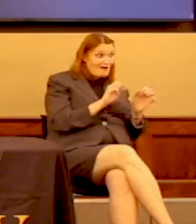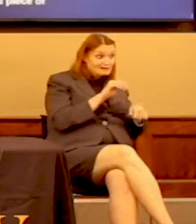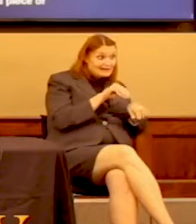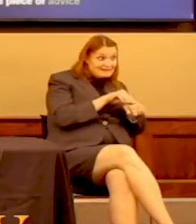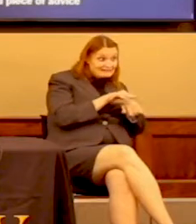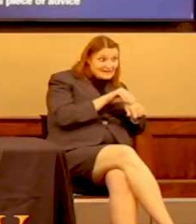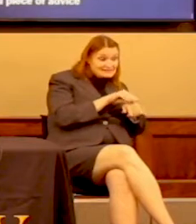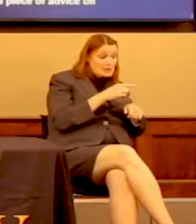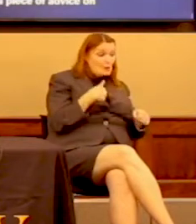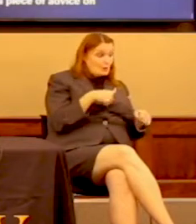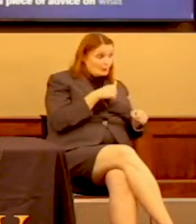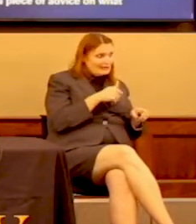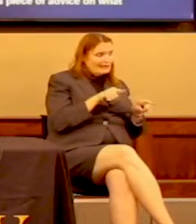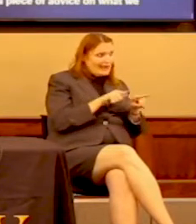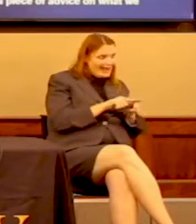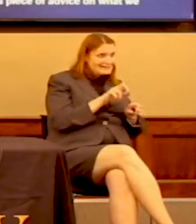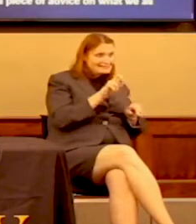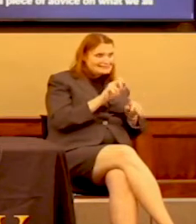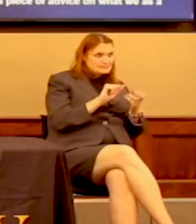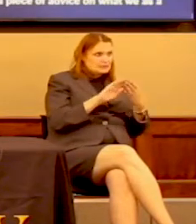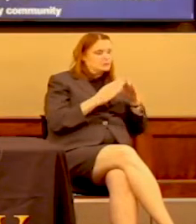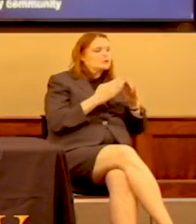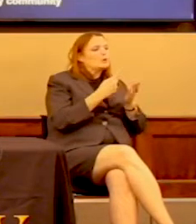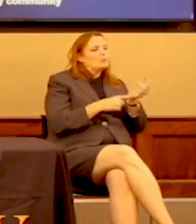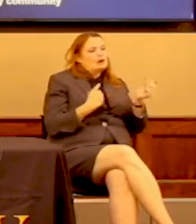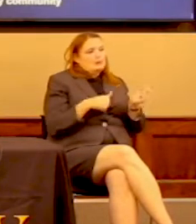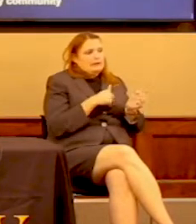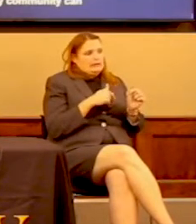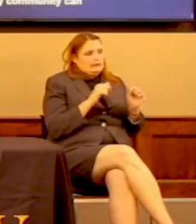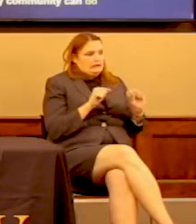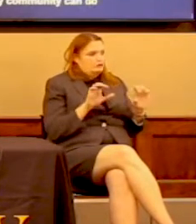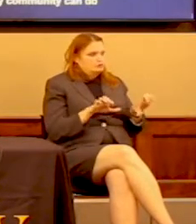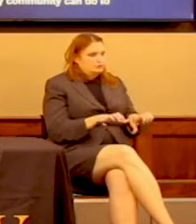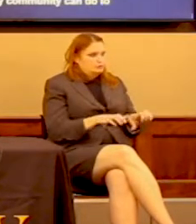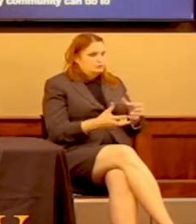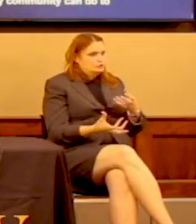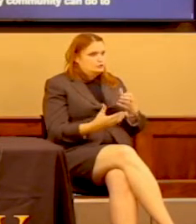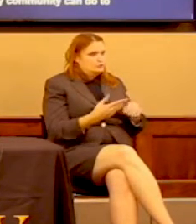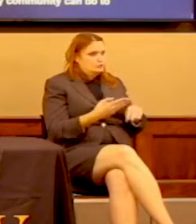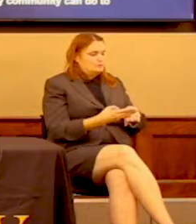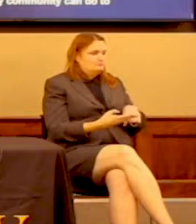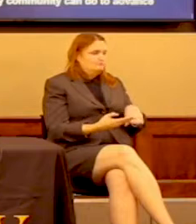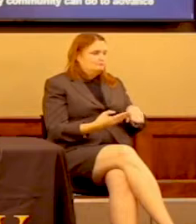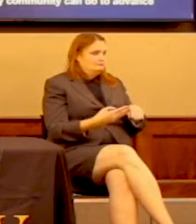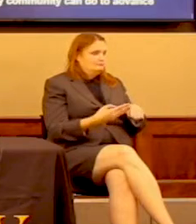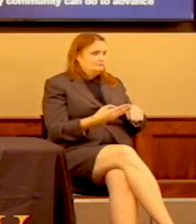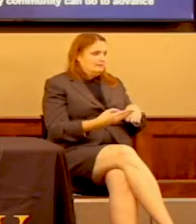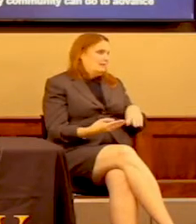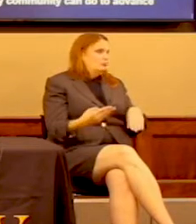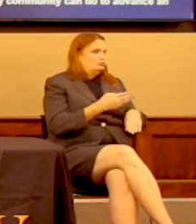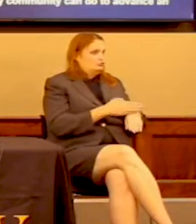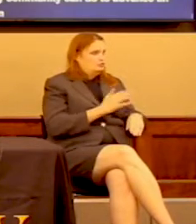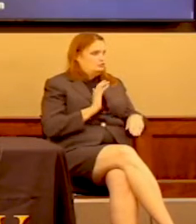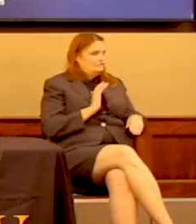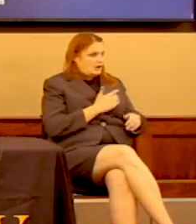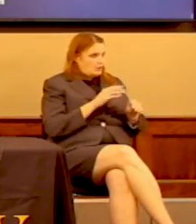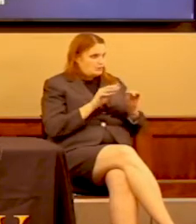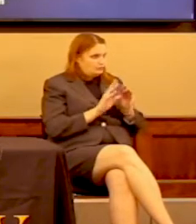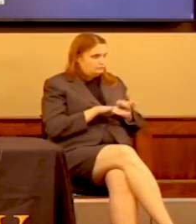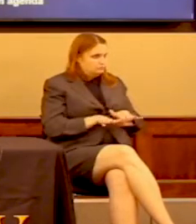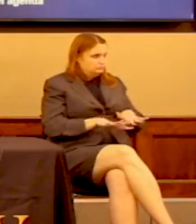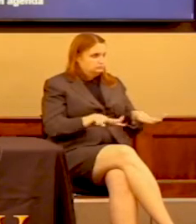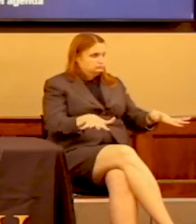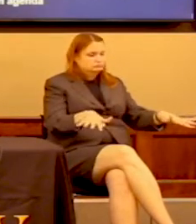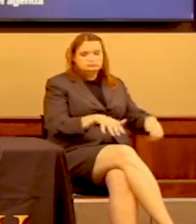a disability community can do to advance